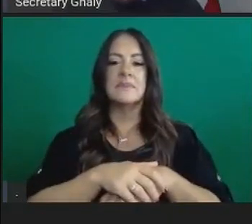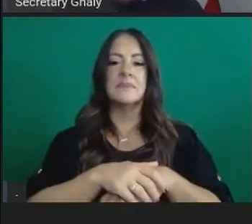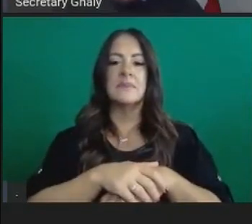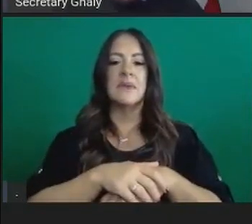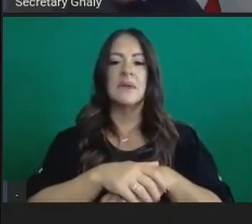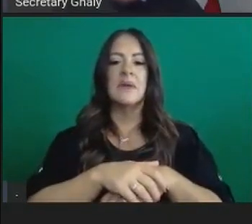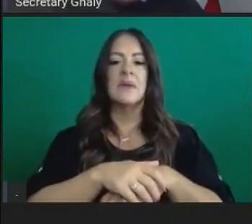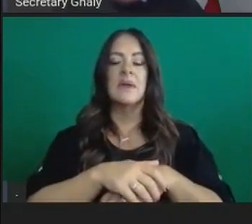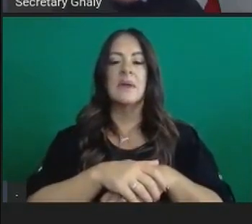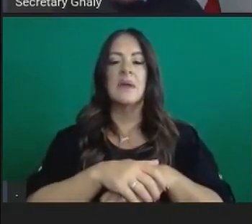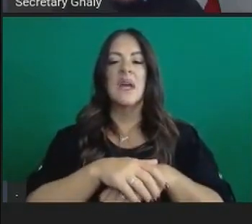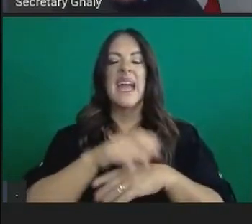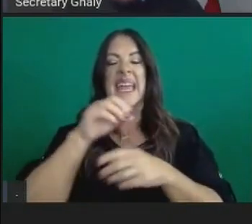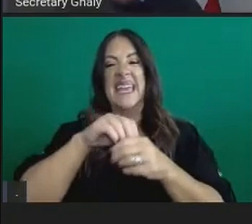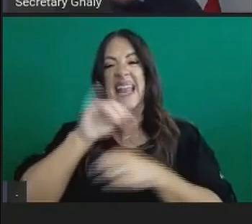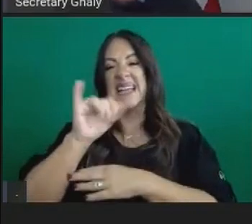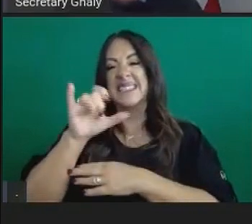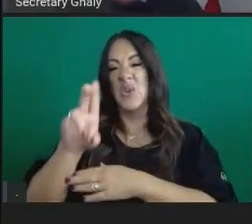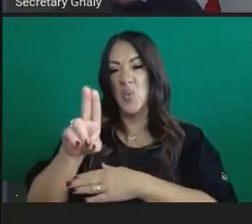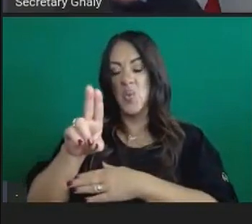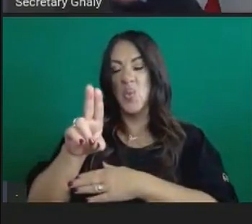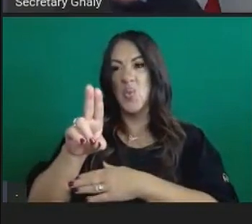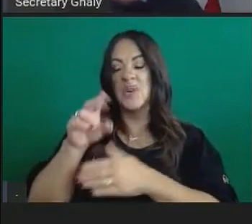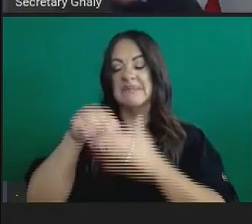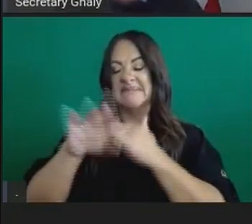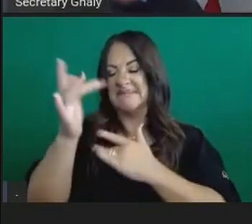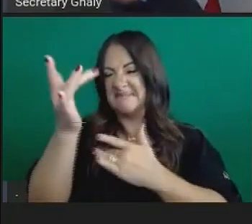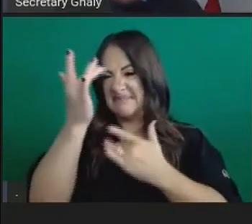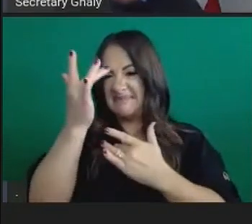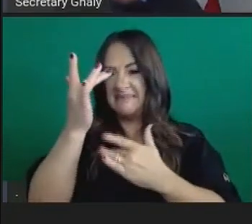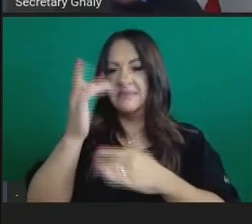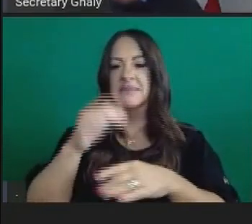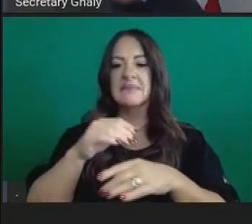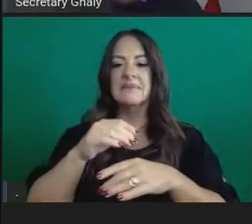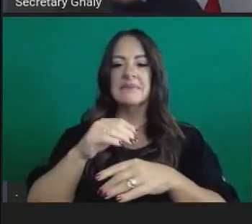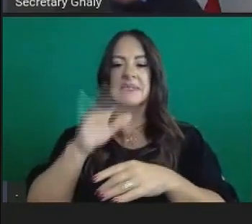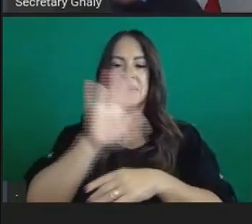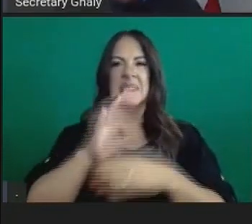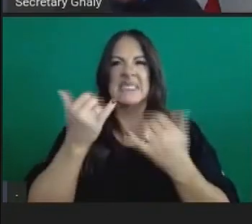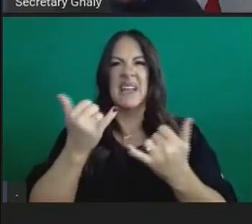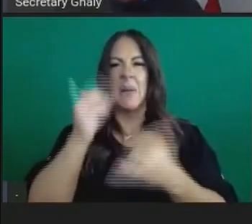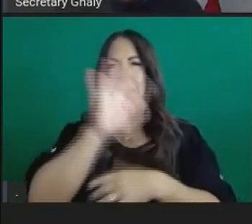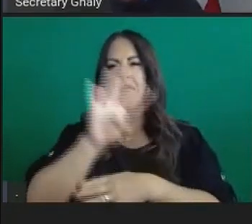CORONAVIRUS. A 36.5% INCREASE IN THE LAST 14 DAYS.